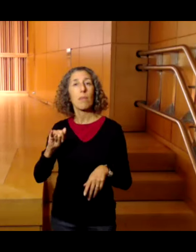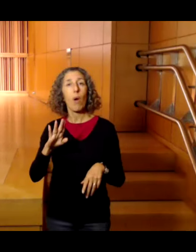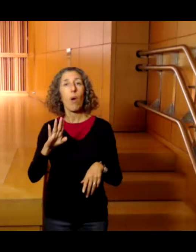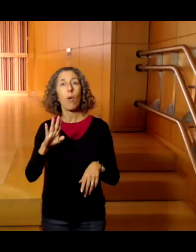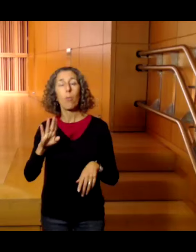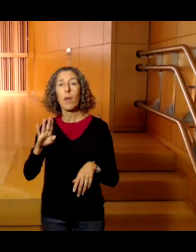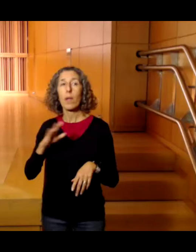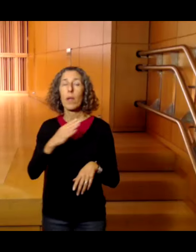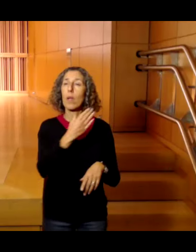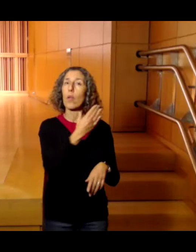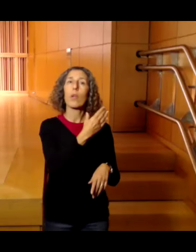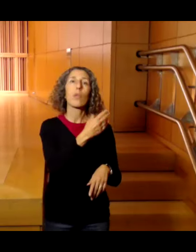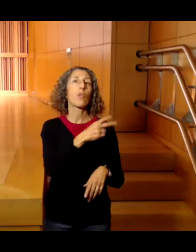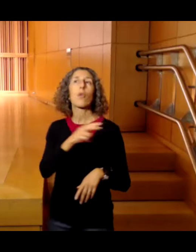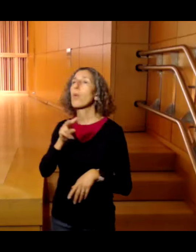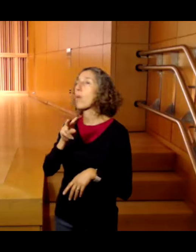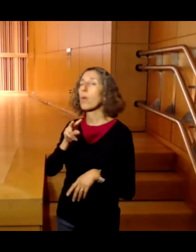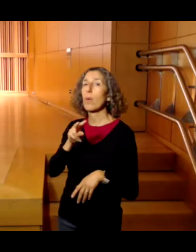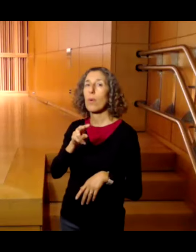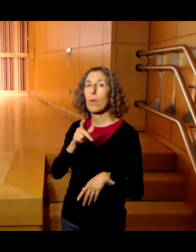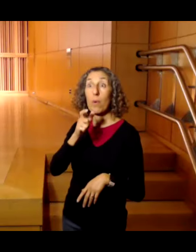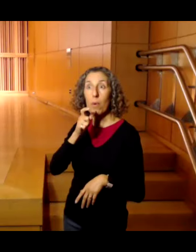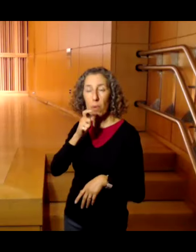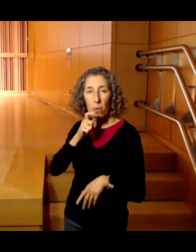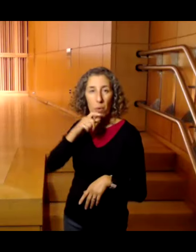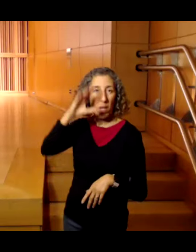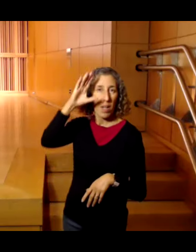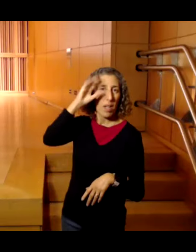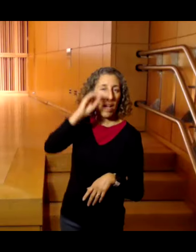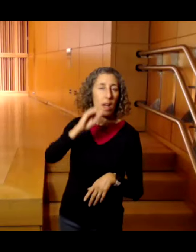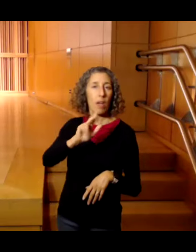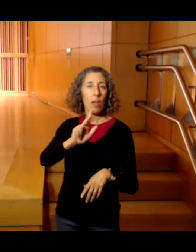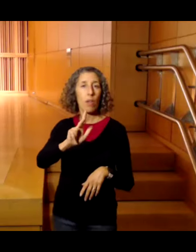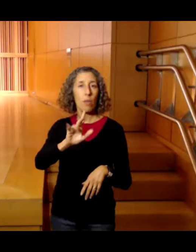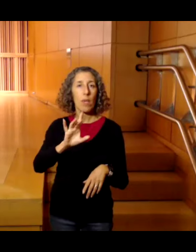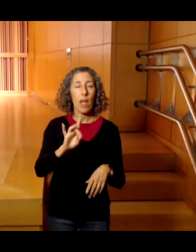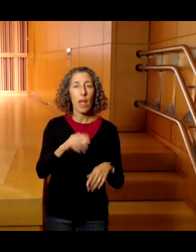Always searching eyes, was about 38, handsome, and a Spanish high-yellow kind of way.